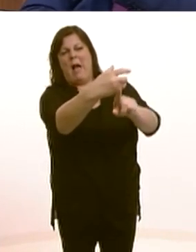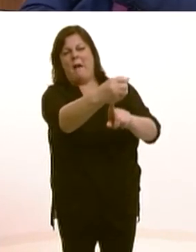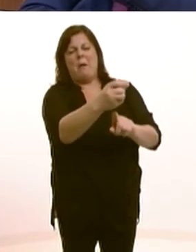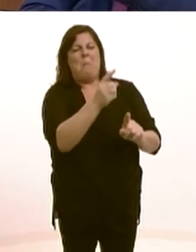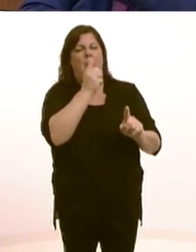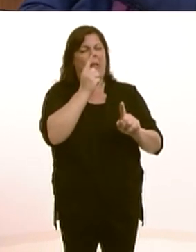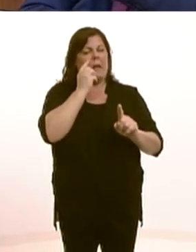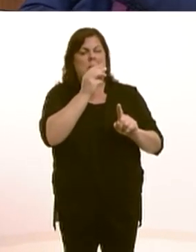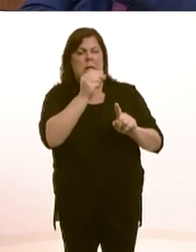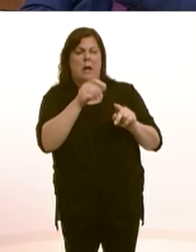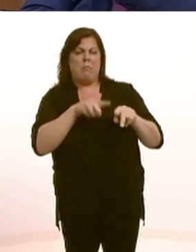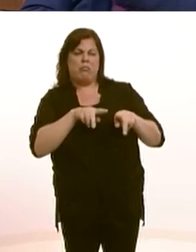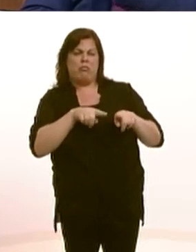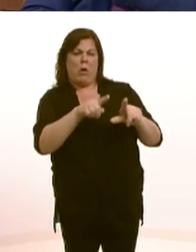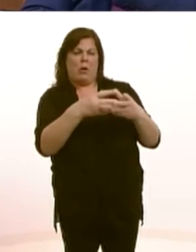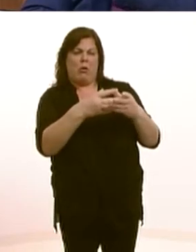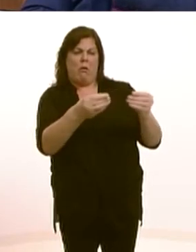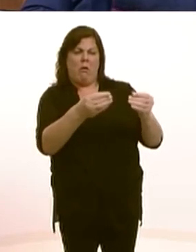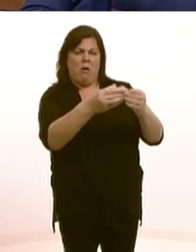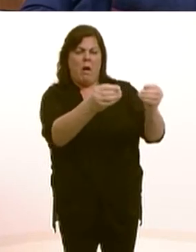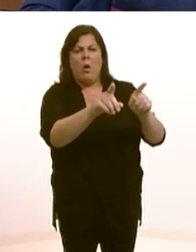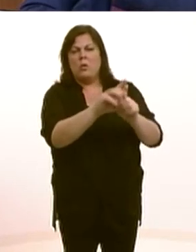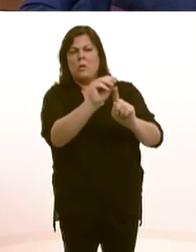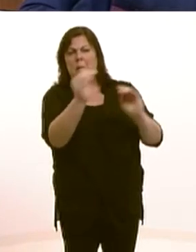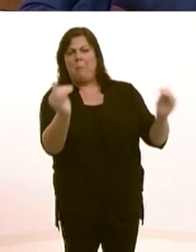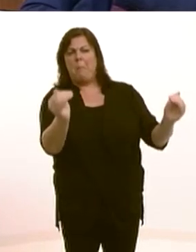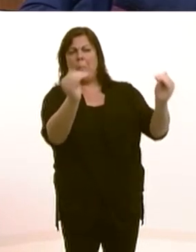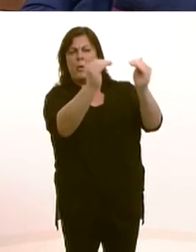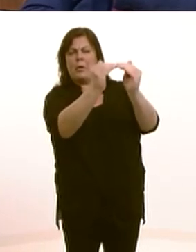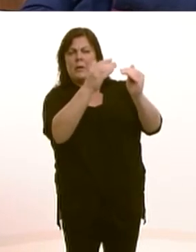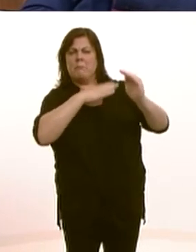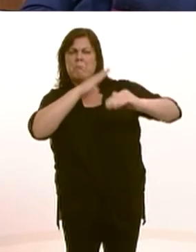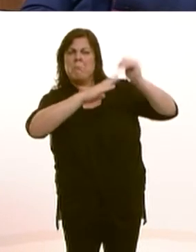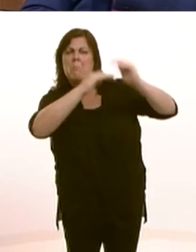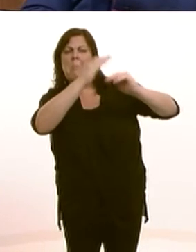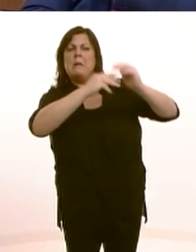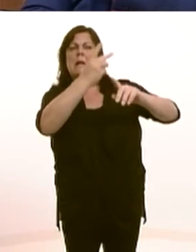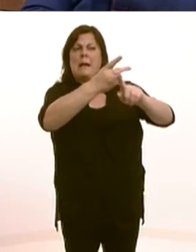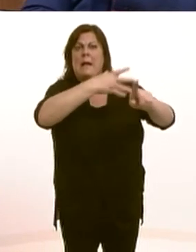So, that assessment has been made, but itís also true to say that there will need to be